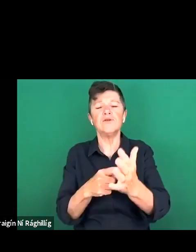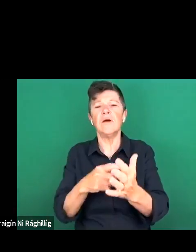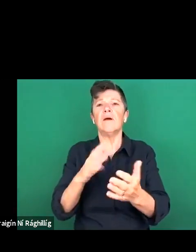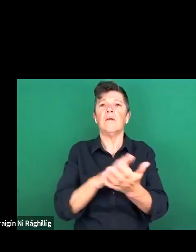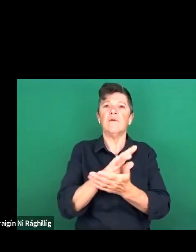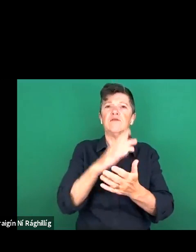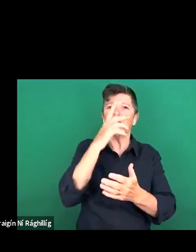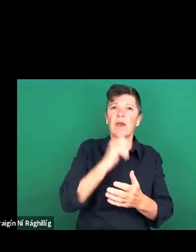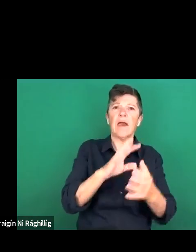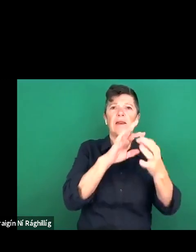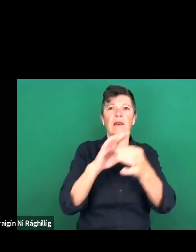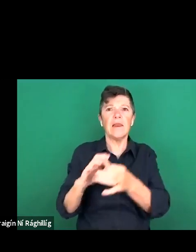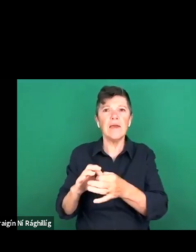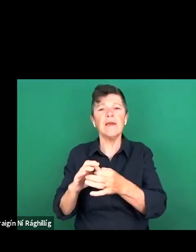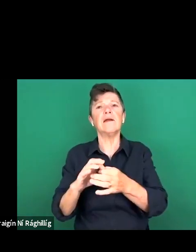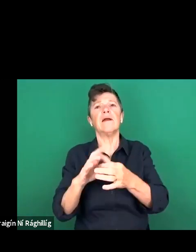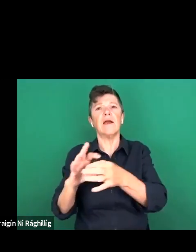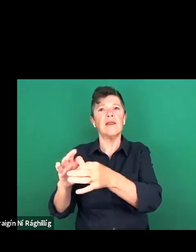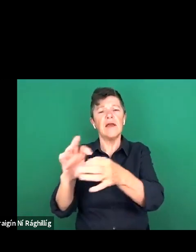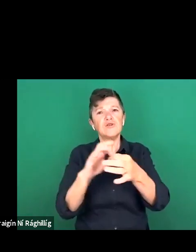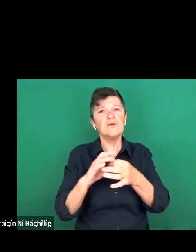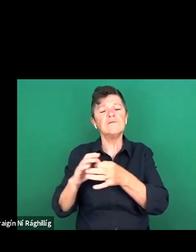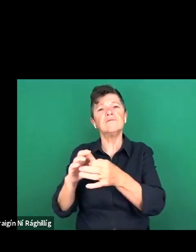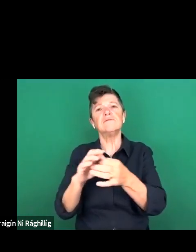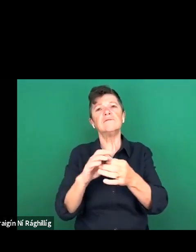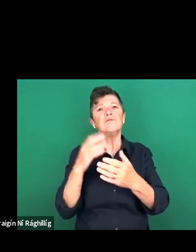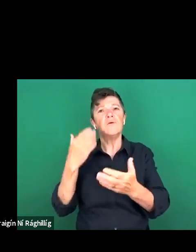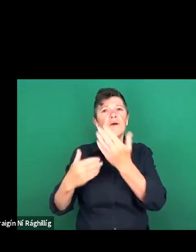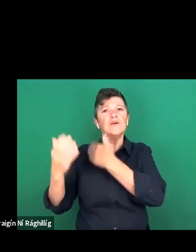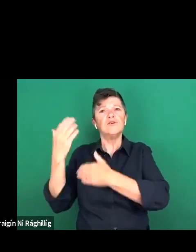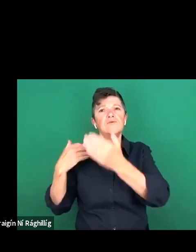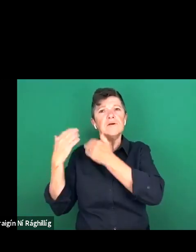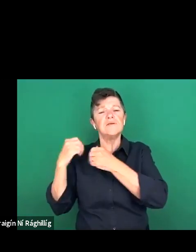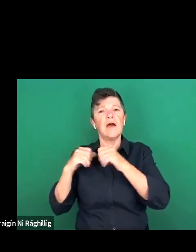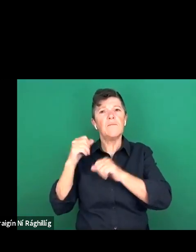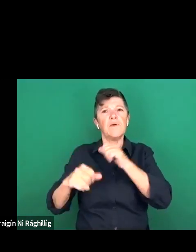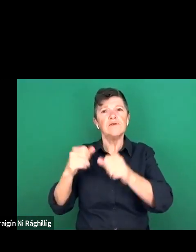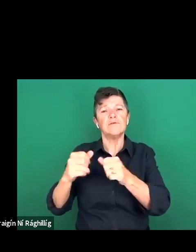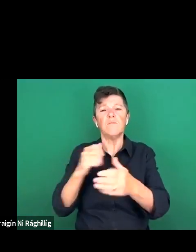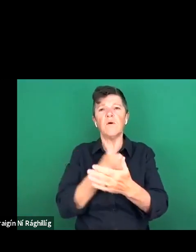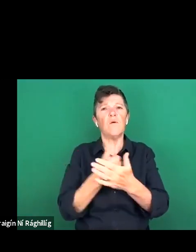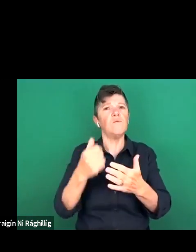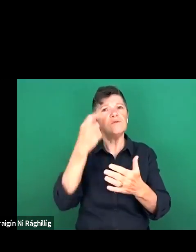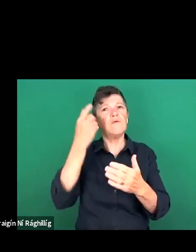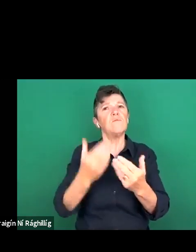that the entities we understand as nation were actua lly implicated in the colonial